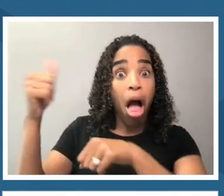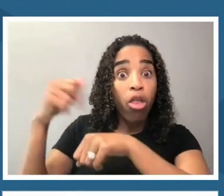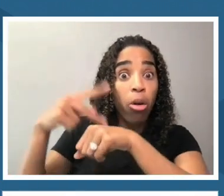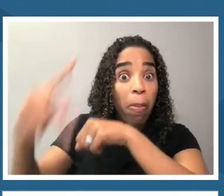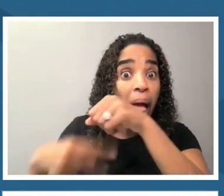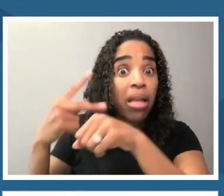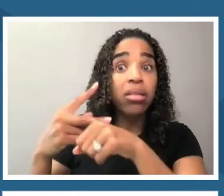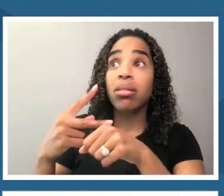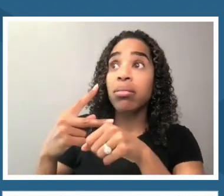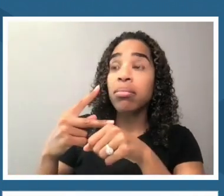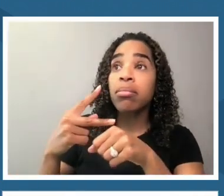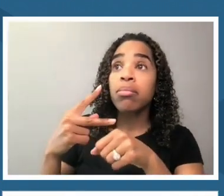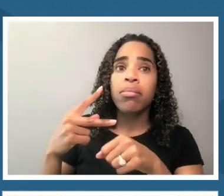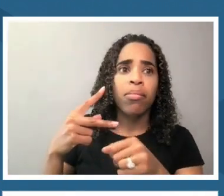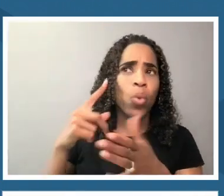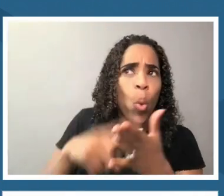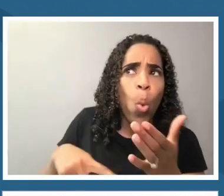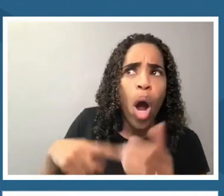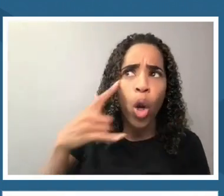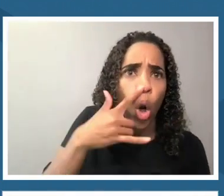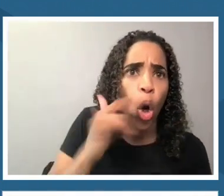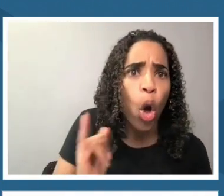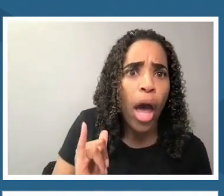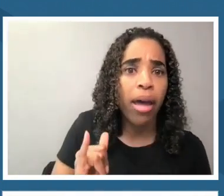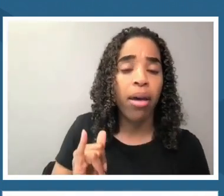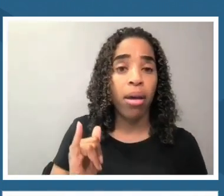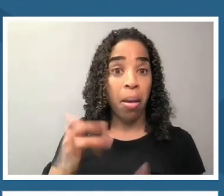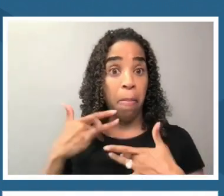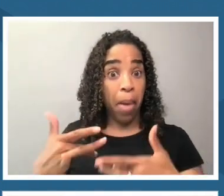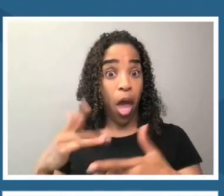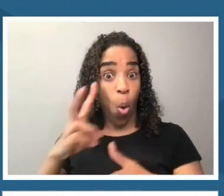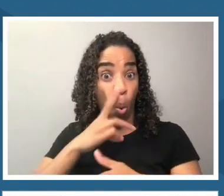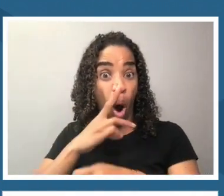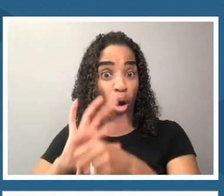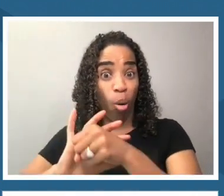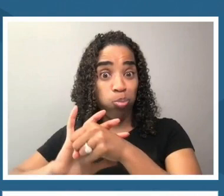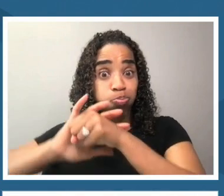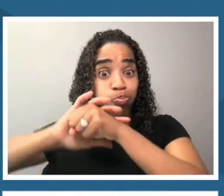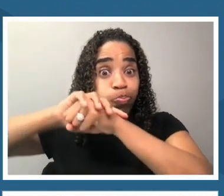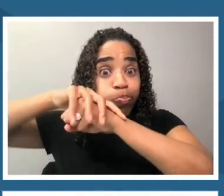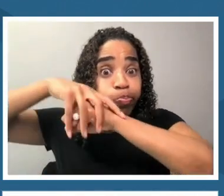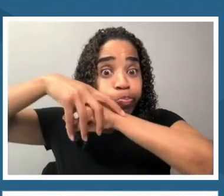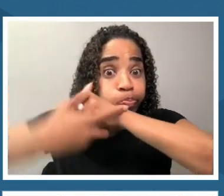what do they look like are they water